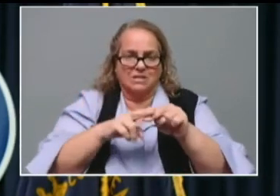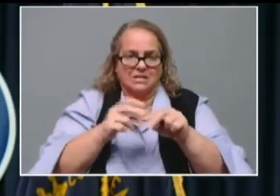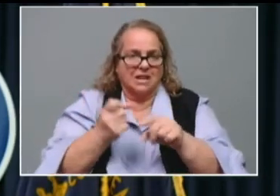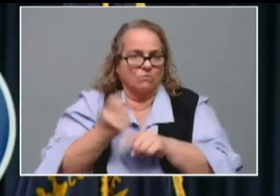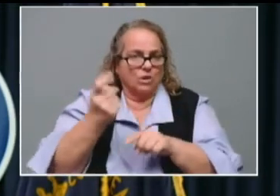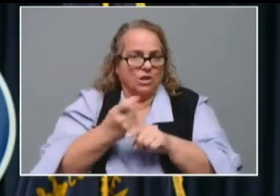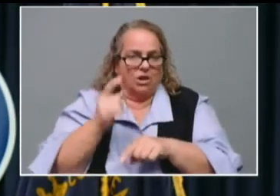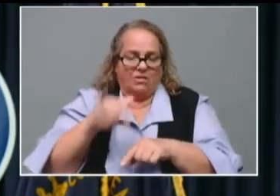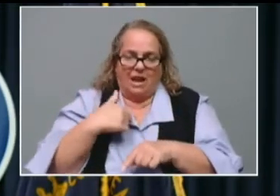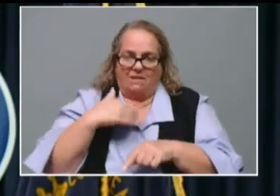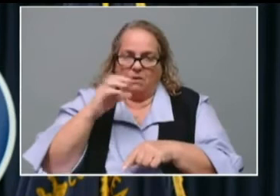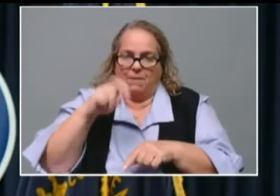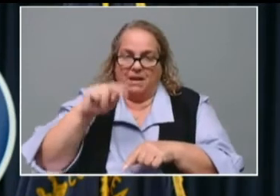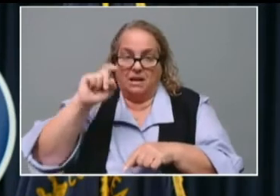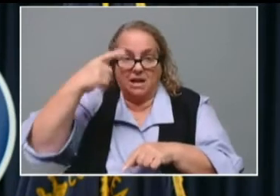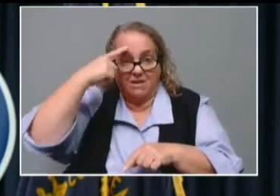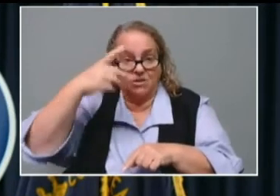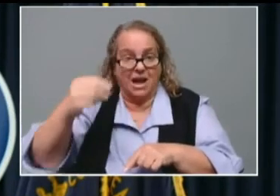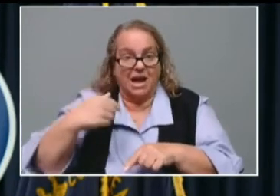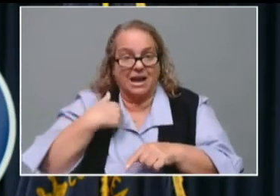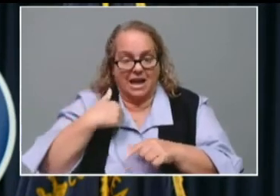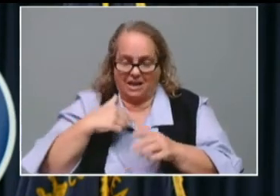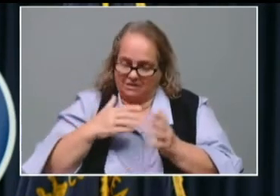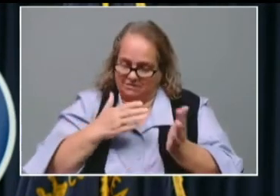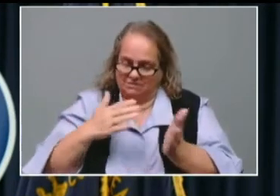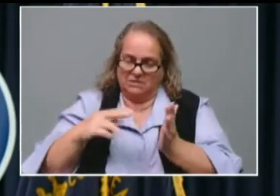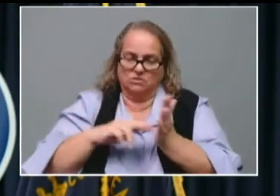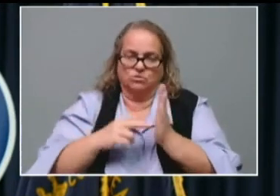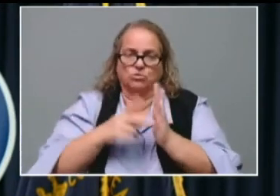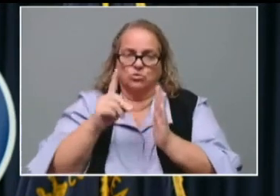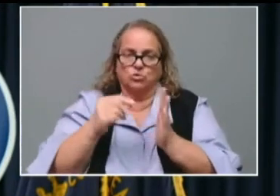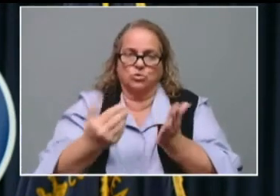and I intend to do so. They were underpaid before covid. They have had